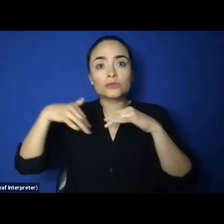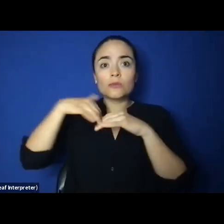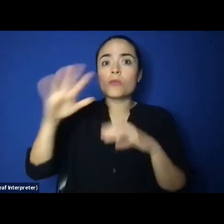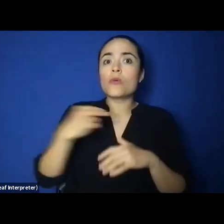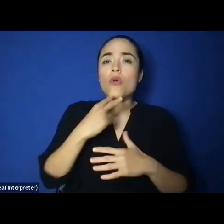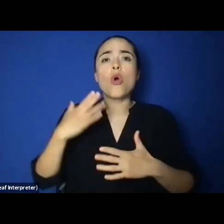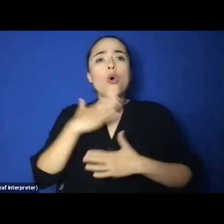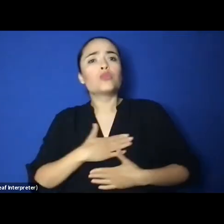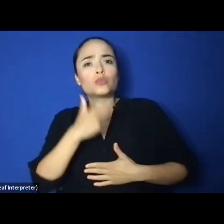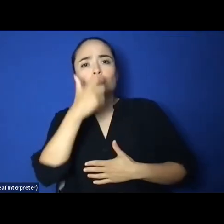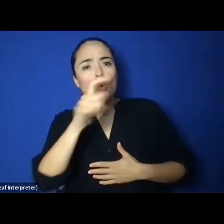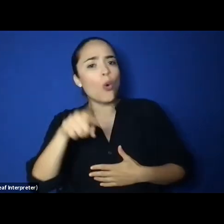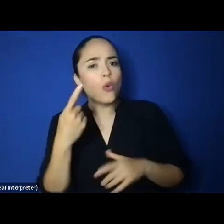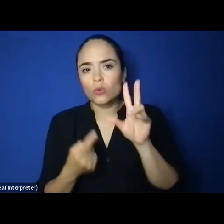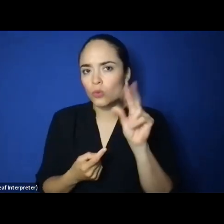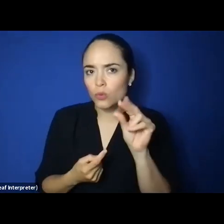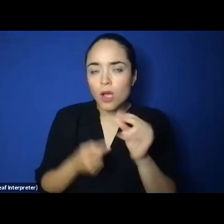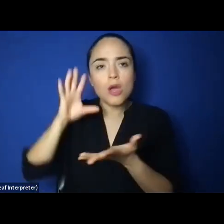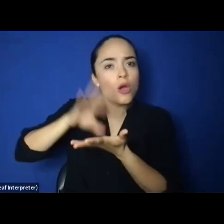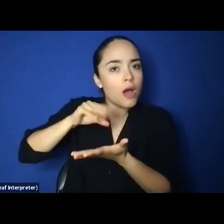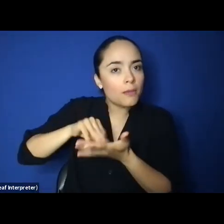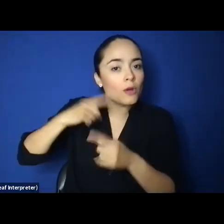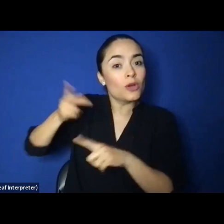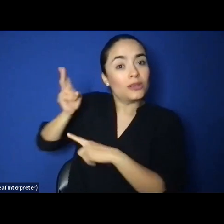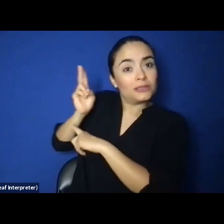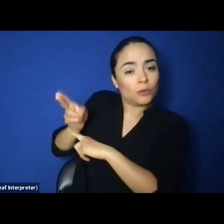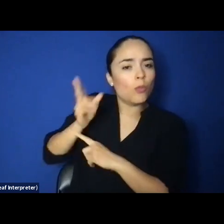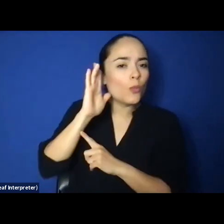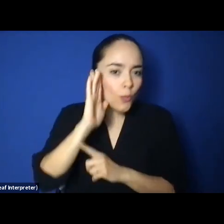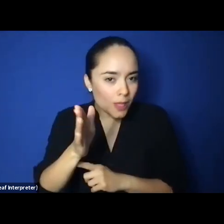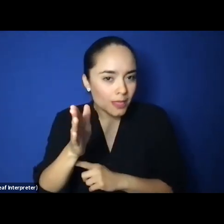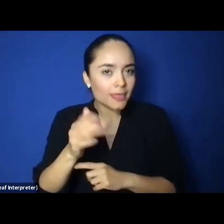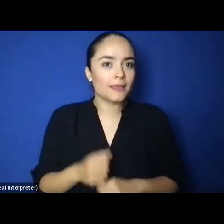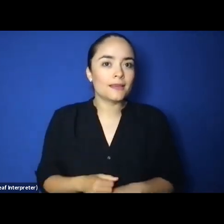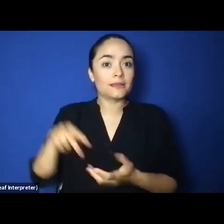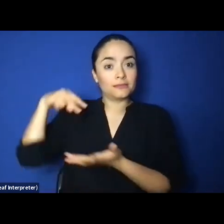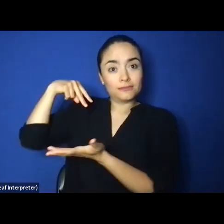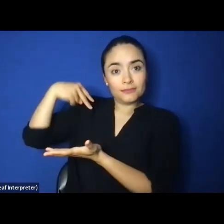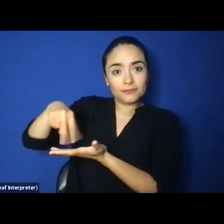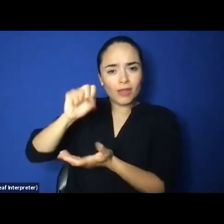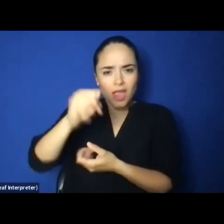and we're going to ask you to join us in the dancing, so hopefully, even if you're not able